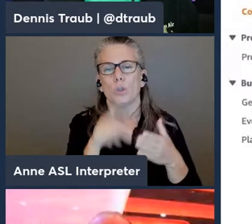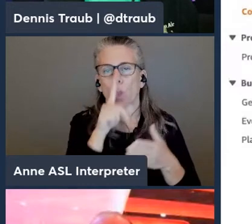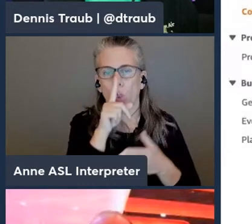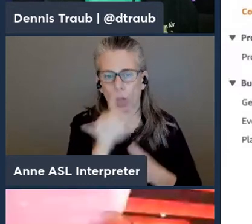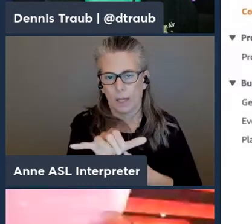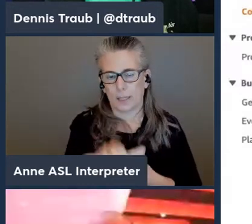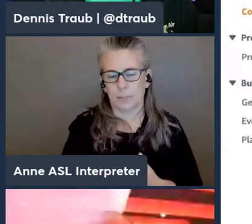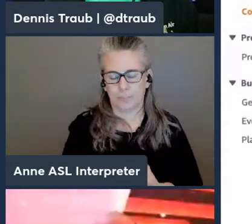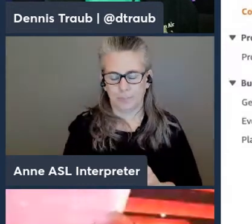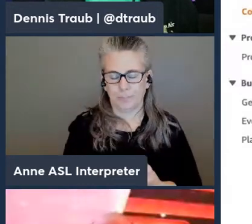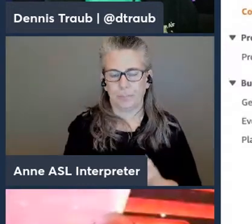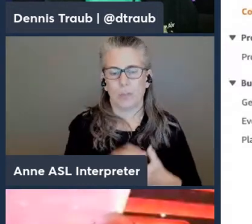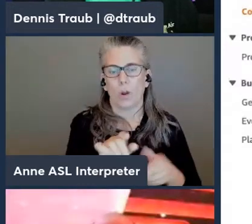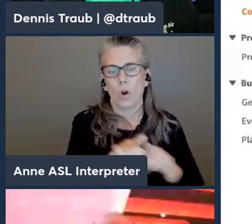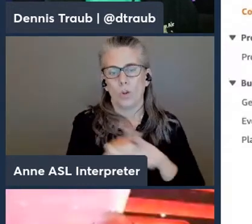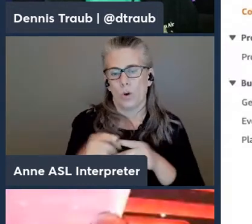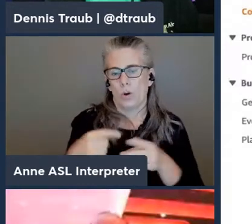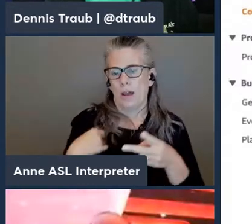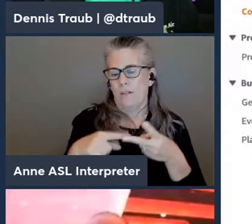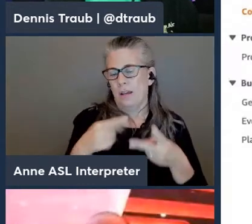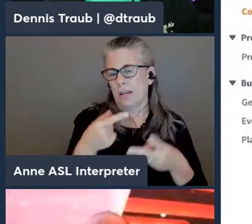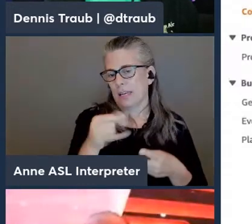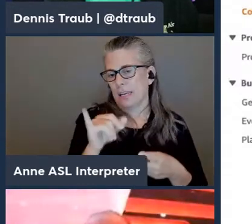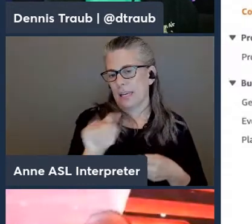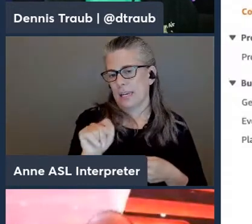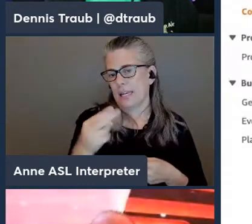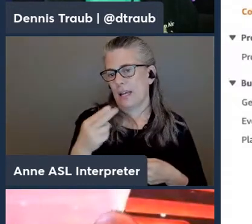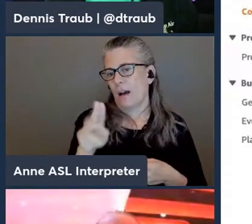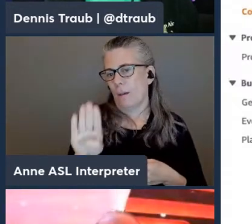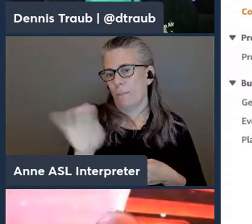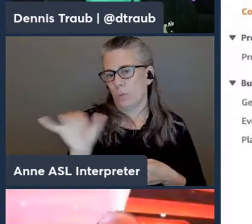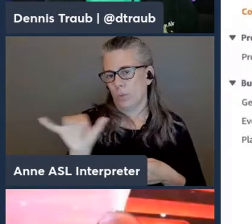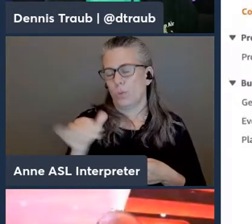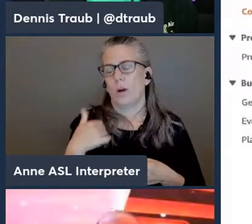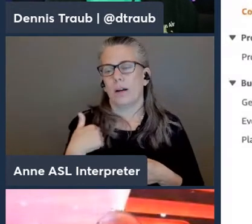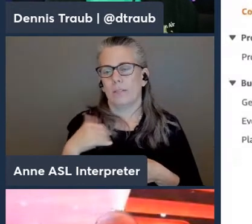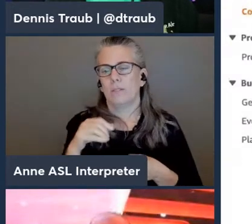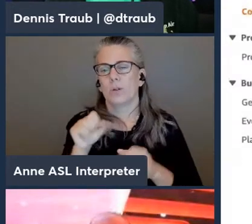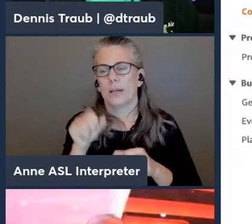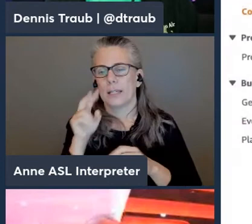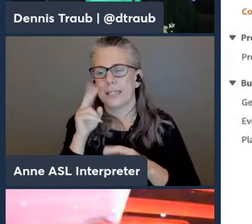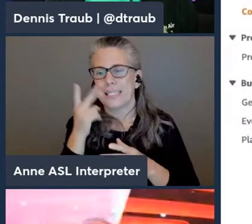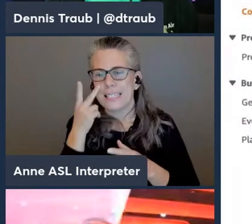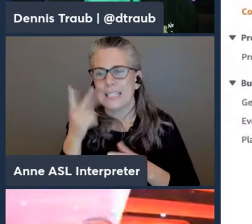and you can actually go see what it looks like in the code. But we did run a real live example today